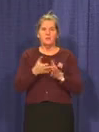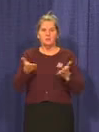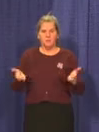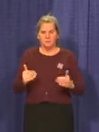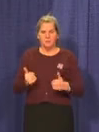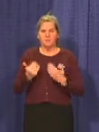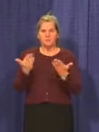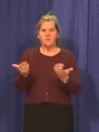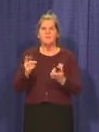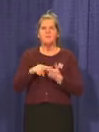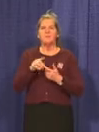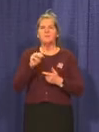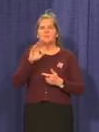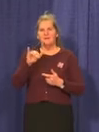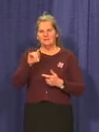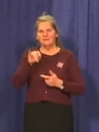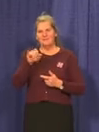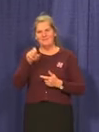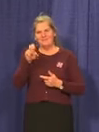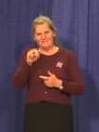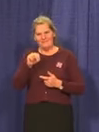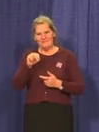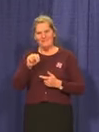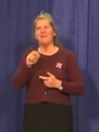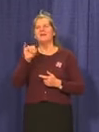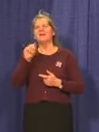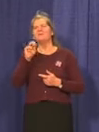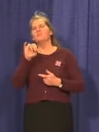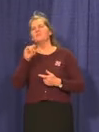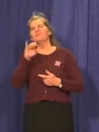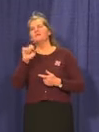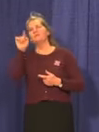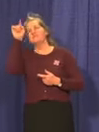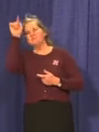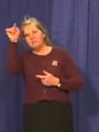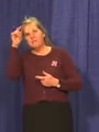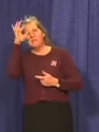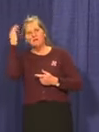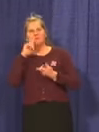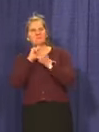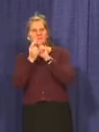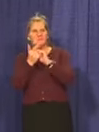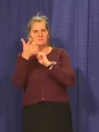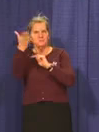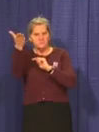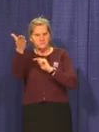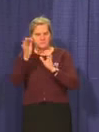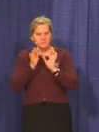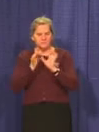IS BEING PROVIDED TODAY BY MARY THIESSEN. AS WELL WE WILL HAVE TRANSLATIONS FROM